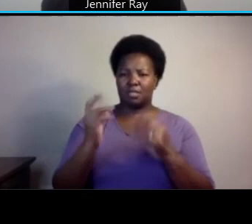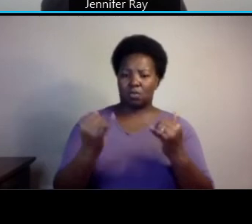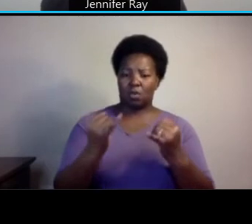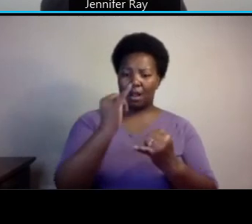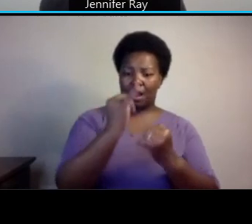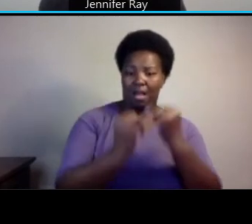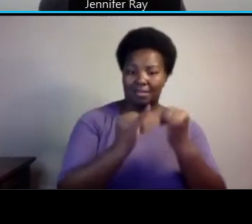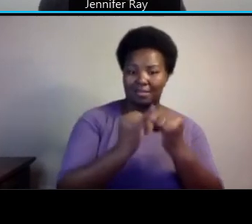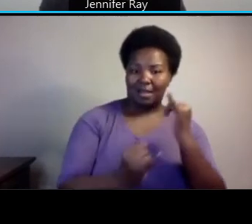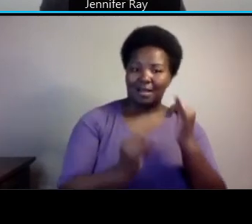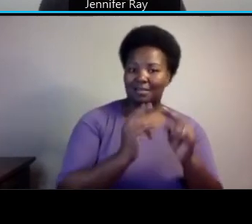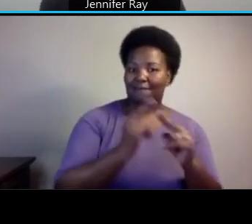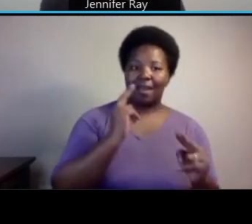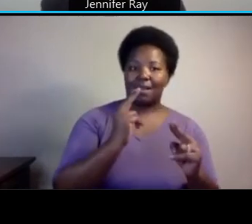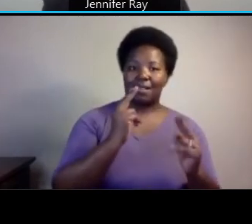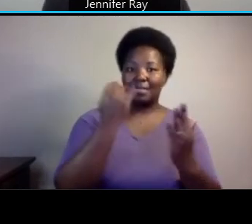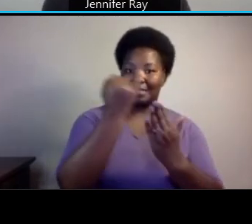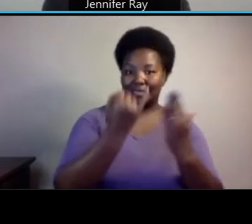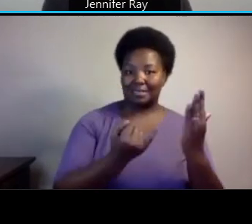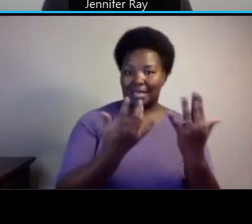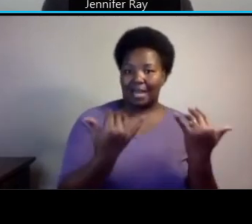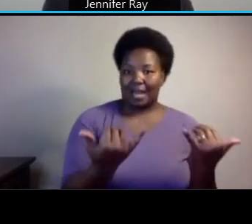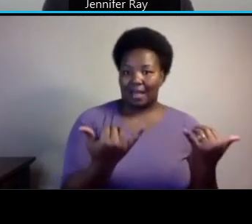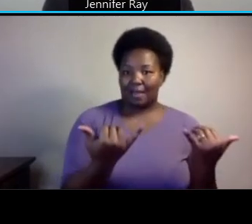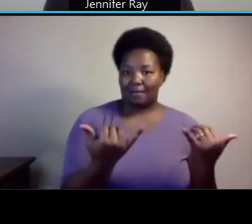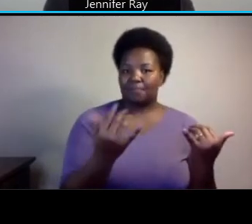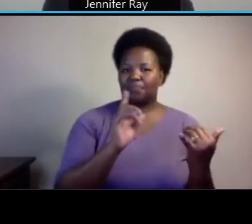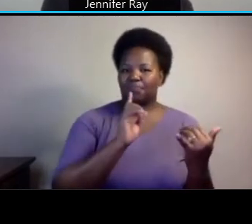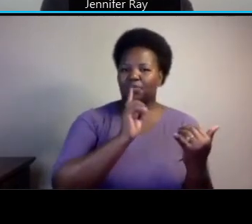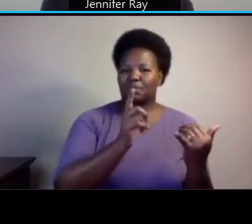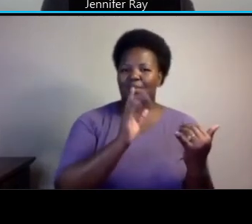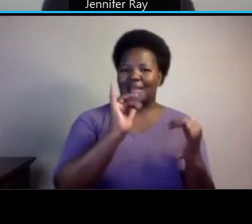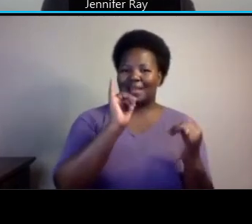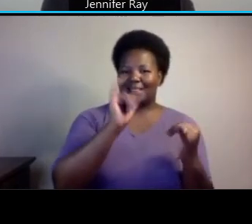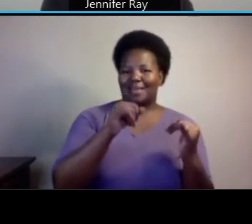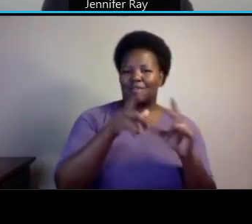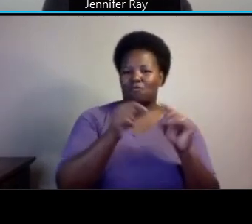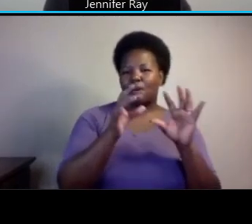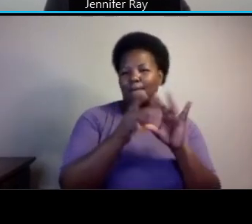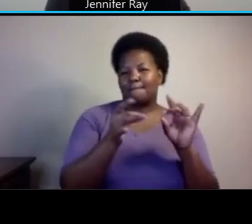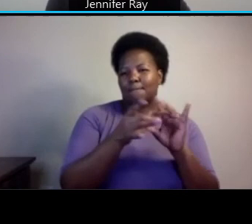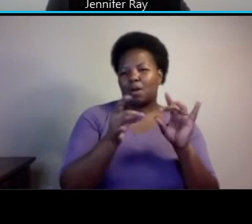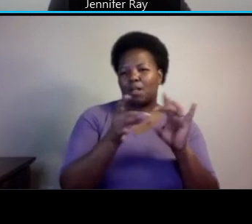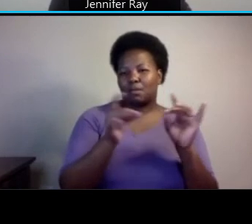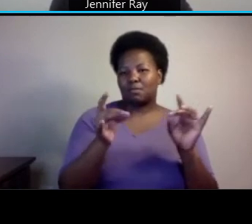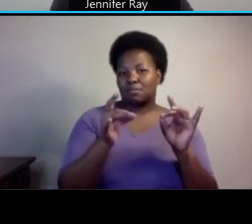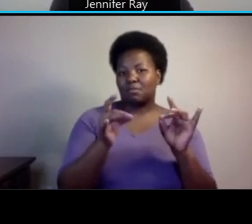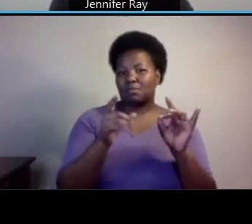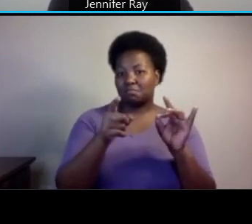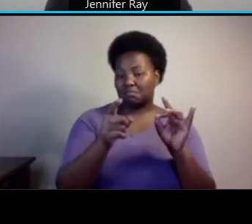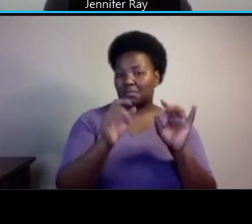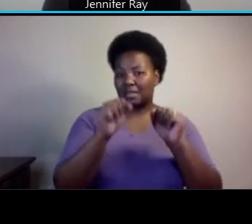um based off of comments and additional analysis completed so if you could just share again what